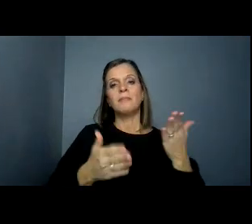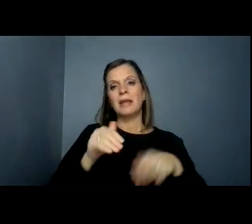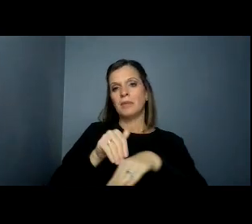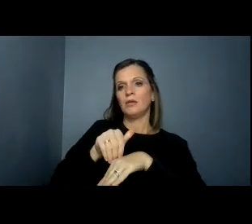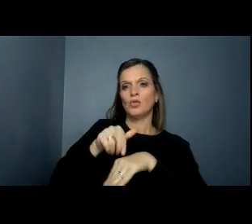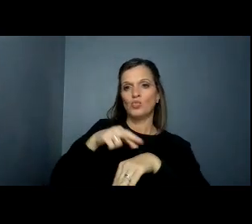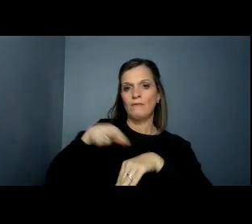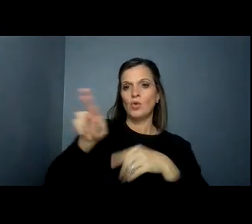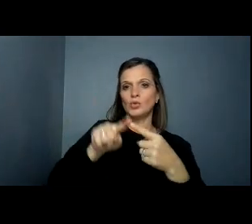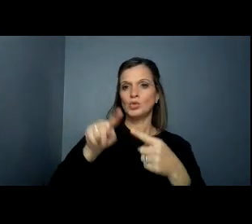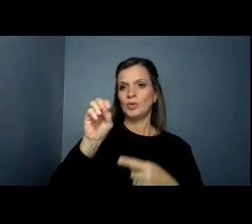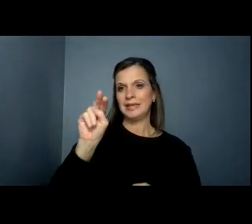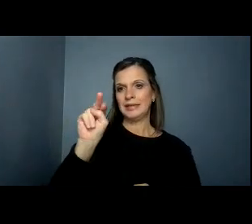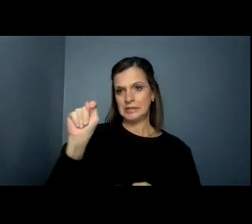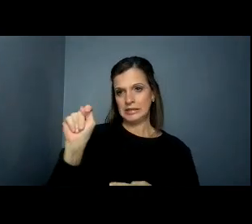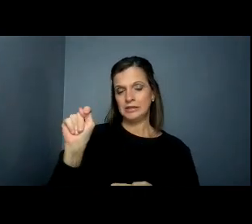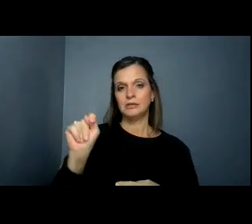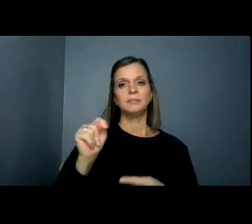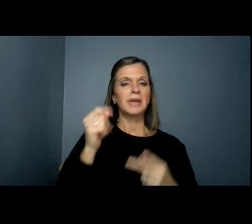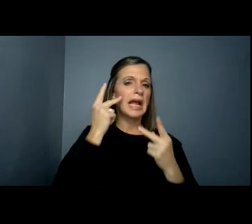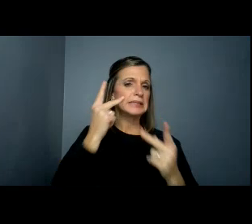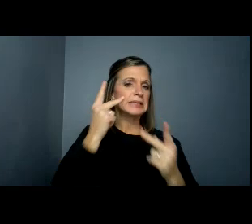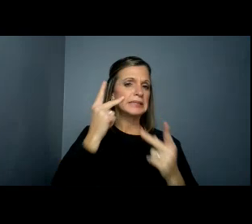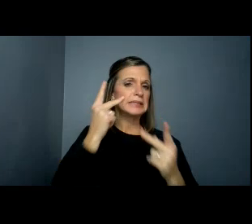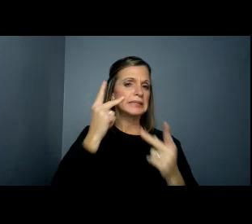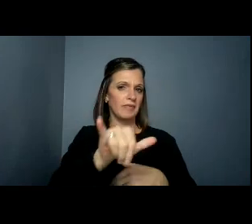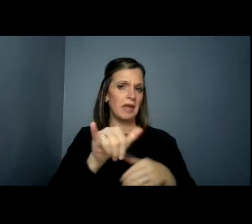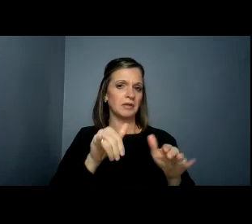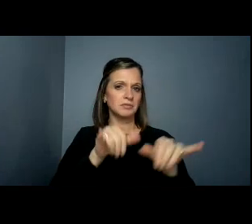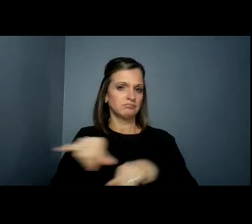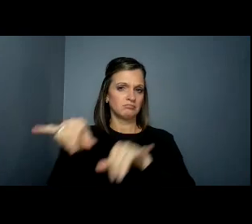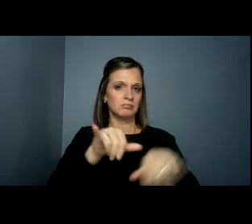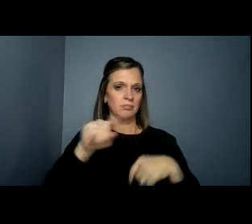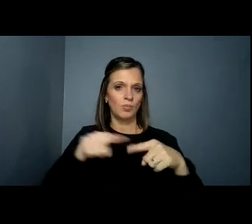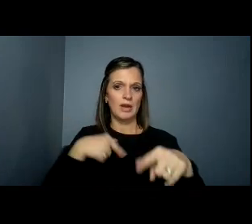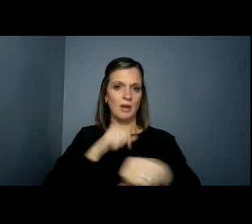At the hospital. I'm gonna skip one for a second.